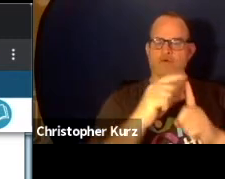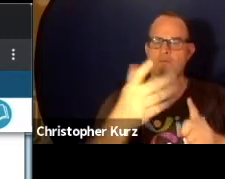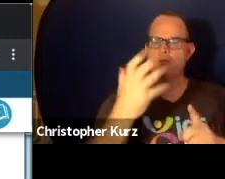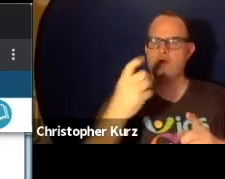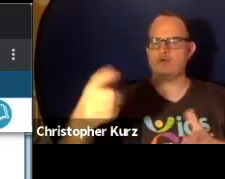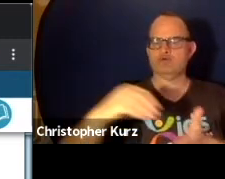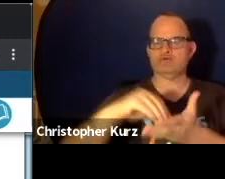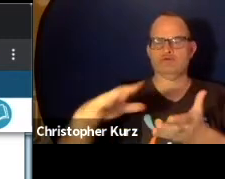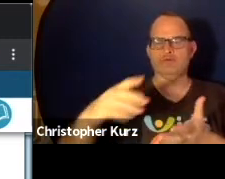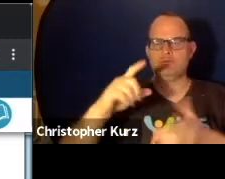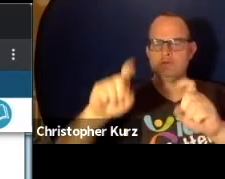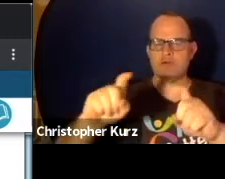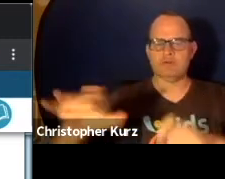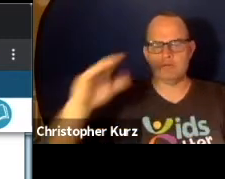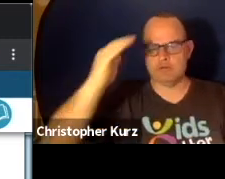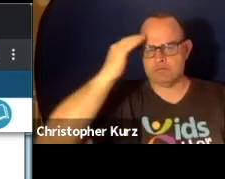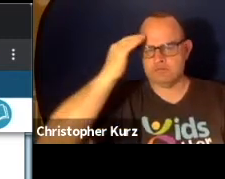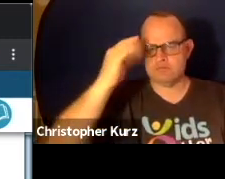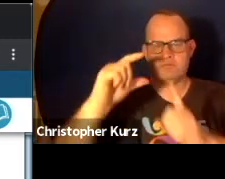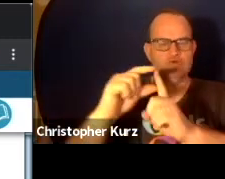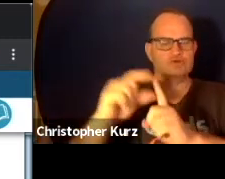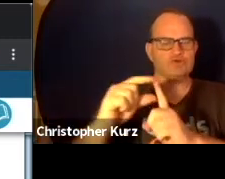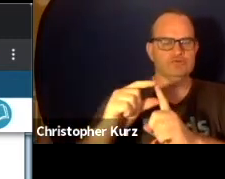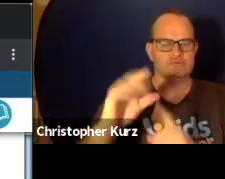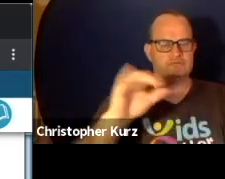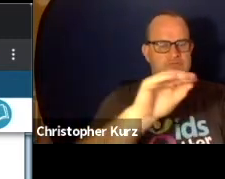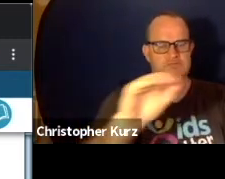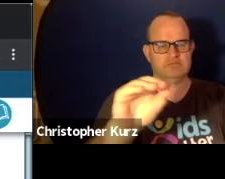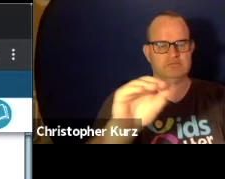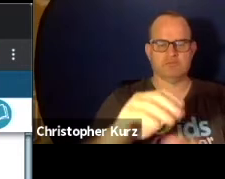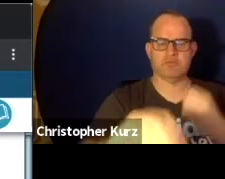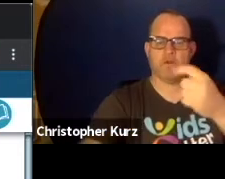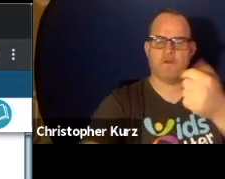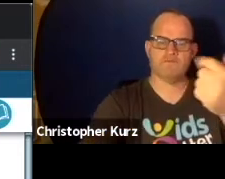and we can pick the words that we would like to use to test the student's